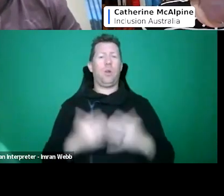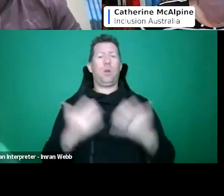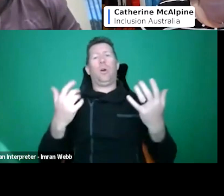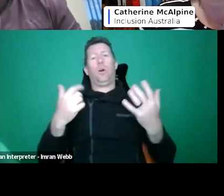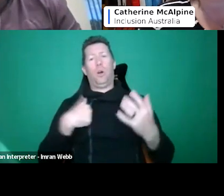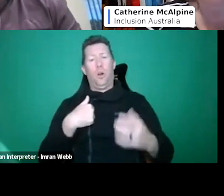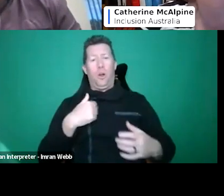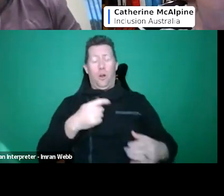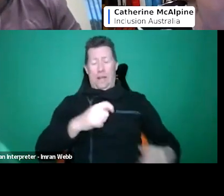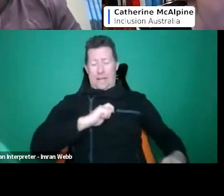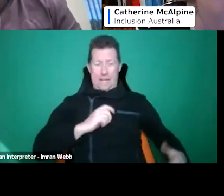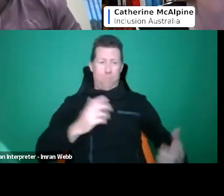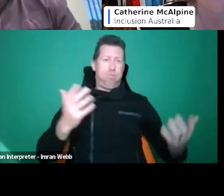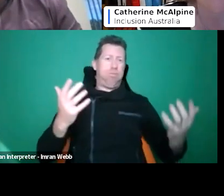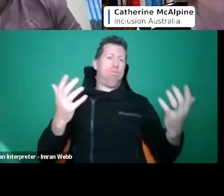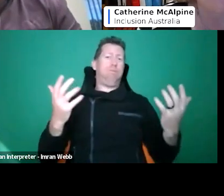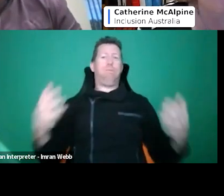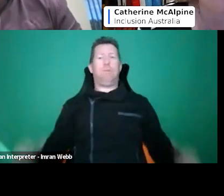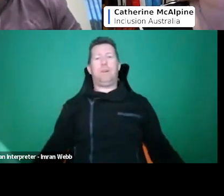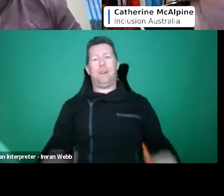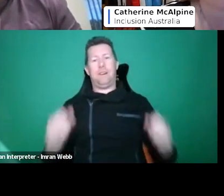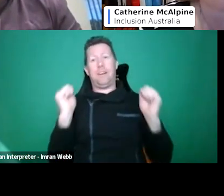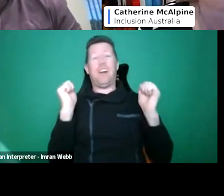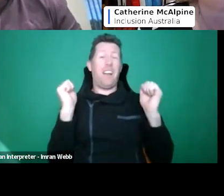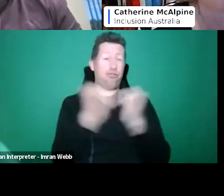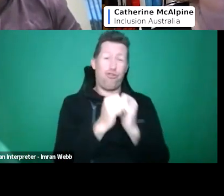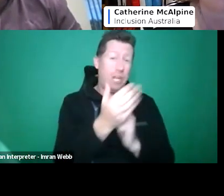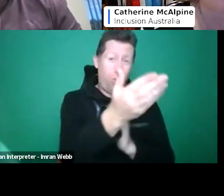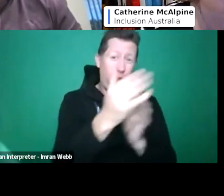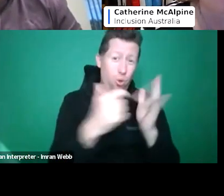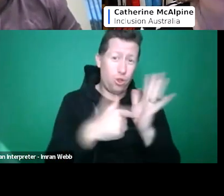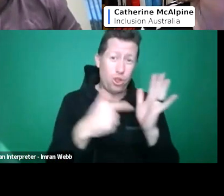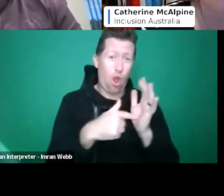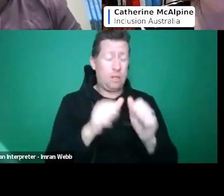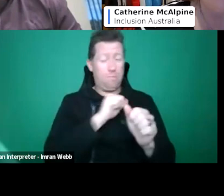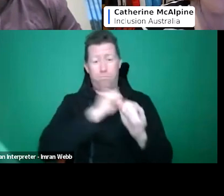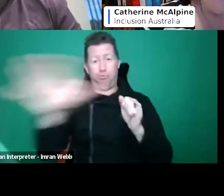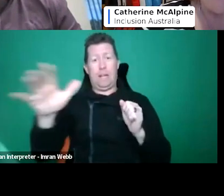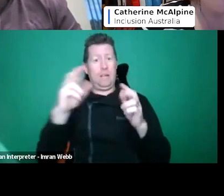Scott, I agree with you completely. It's a very excellent framework for us to think about.